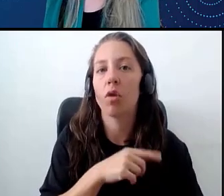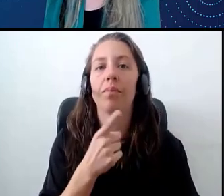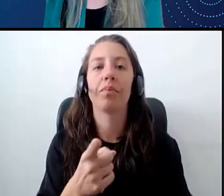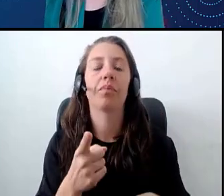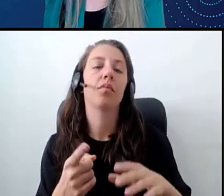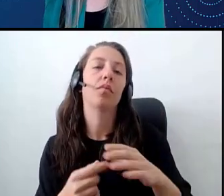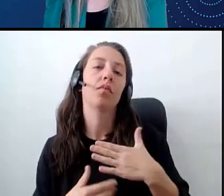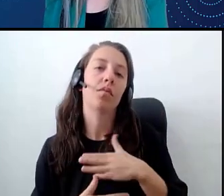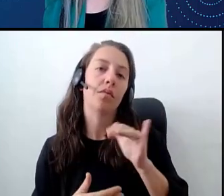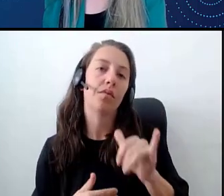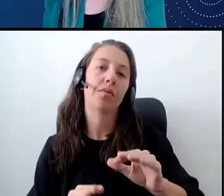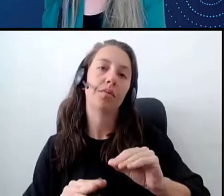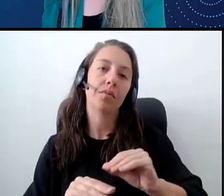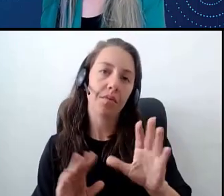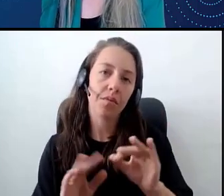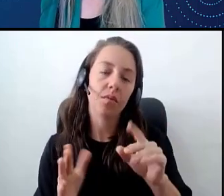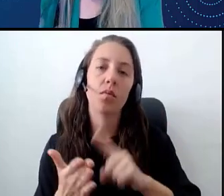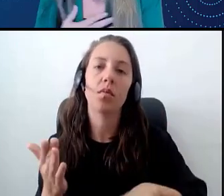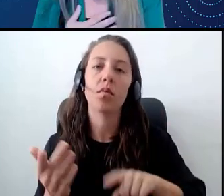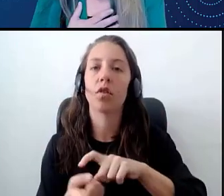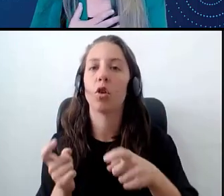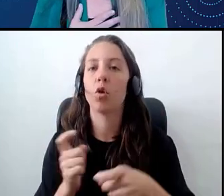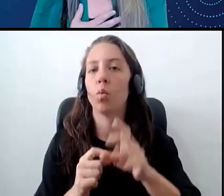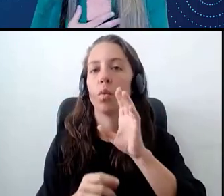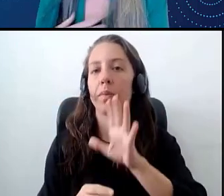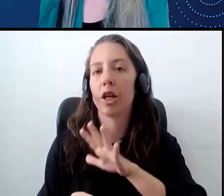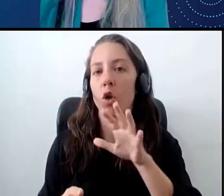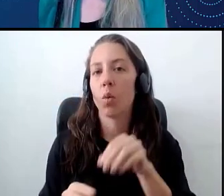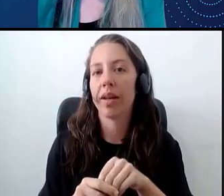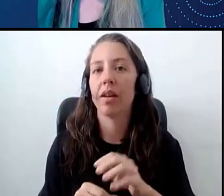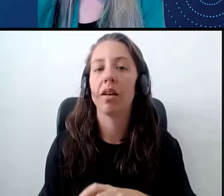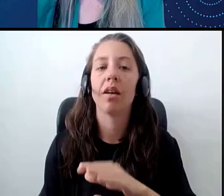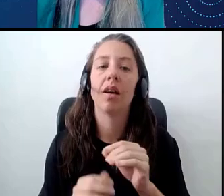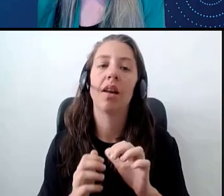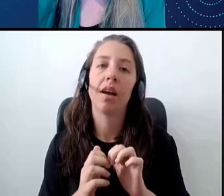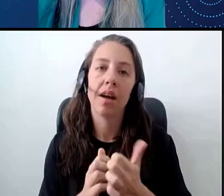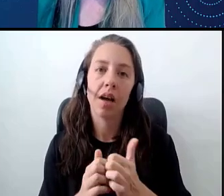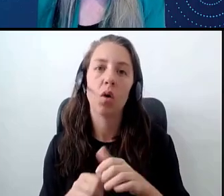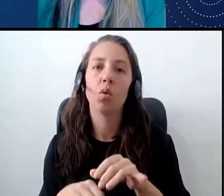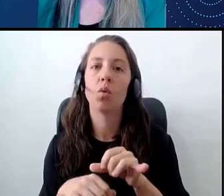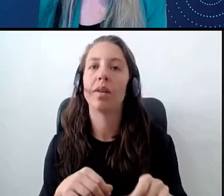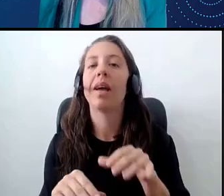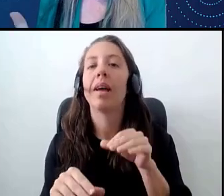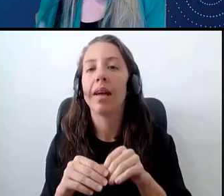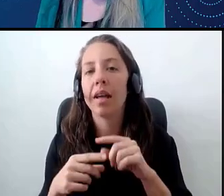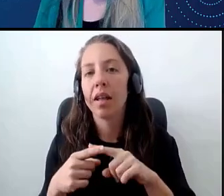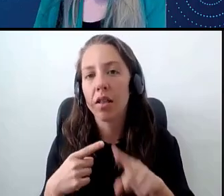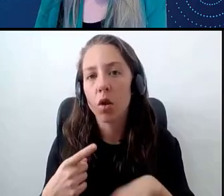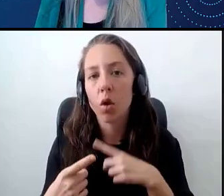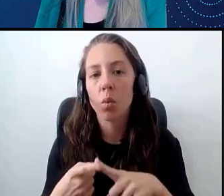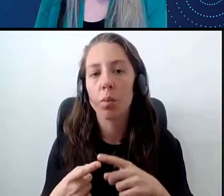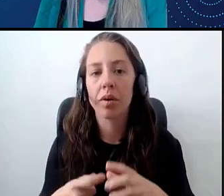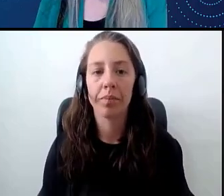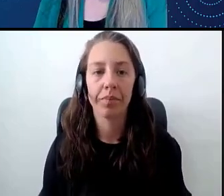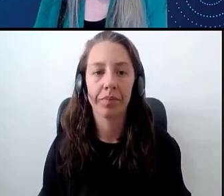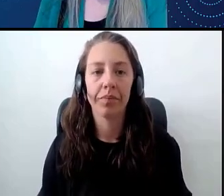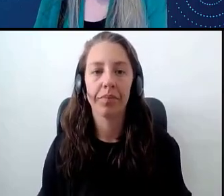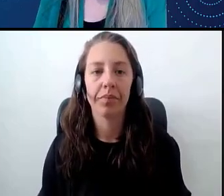of what changes are included in the FORMS-I package and how to stay in the loop. So, there is good news on the horizon